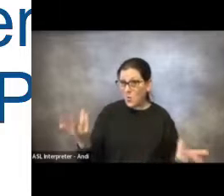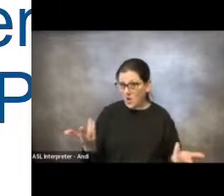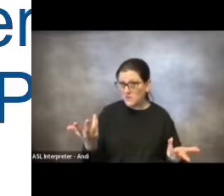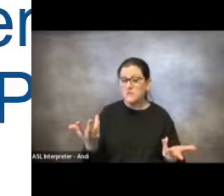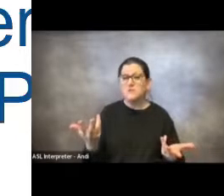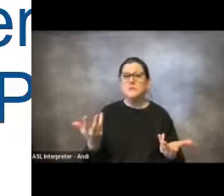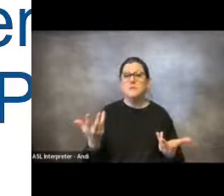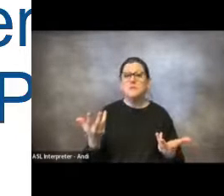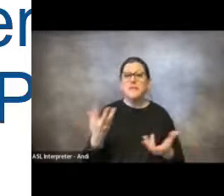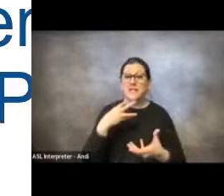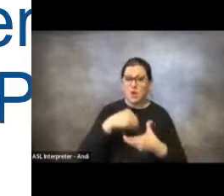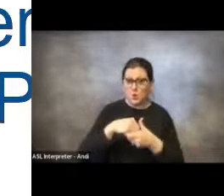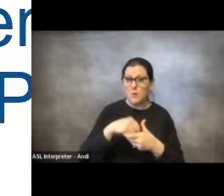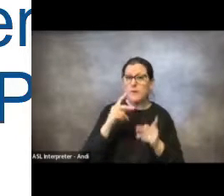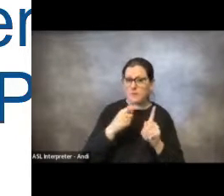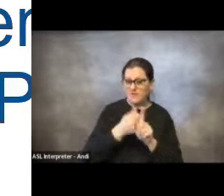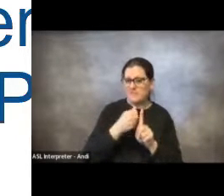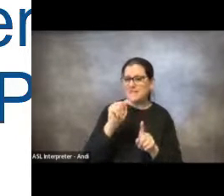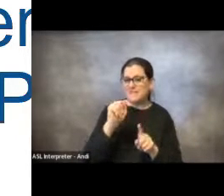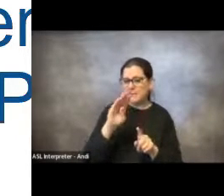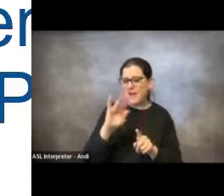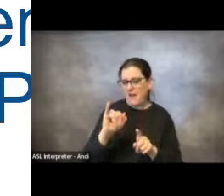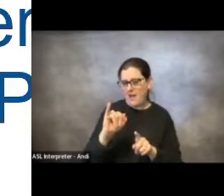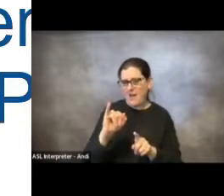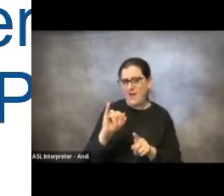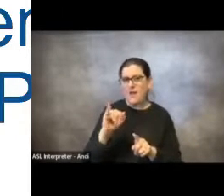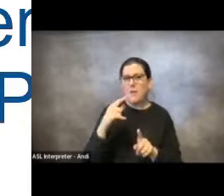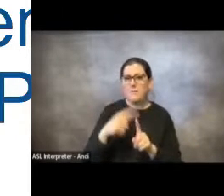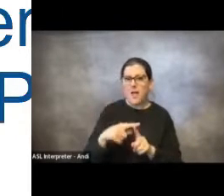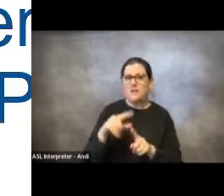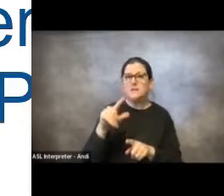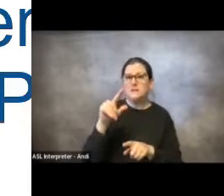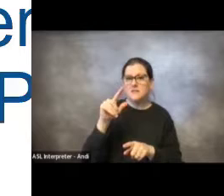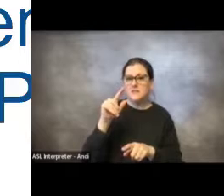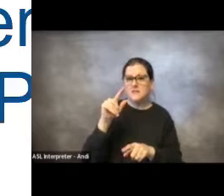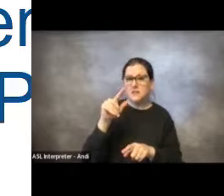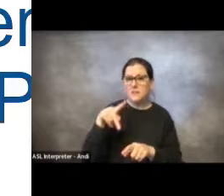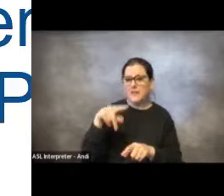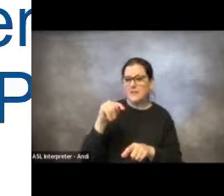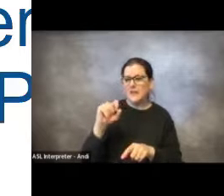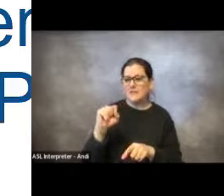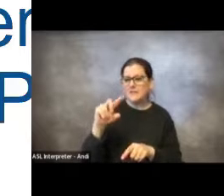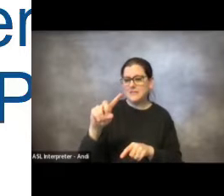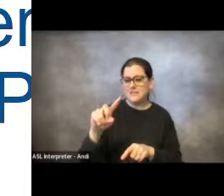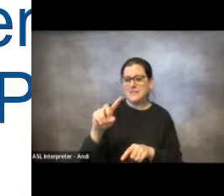program includes individuals with TBI and traumatic stress disorder. And when we became aware of this, we realized this